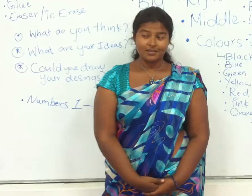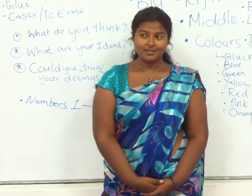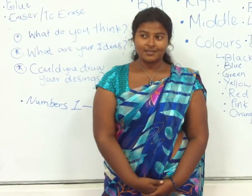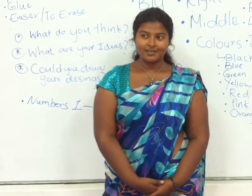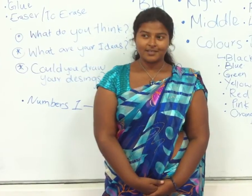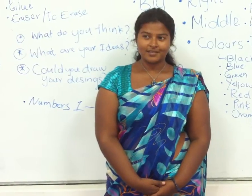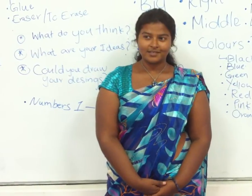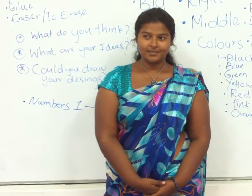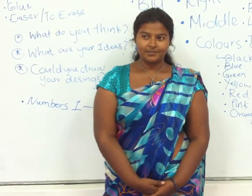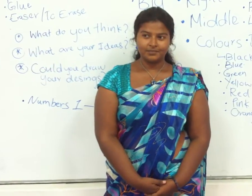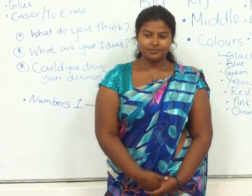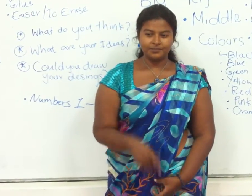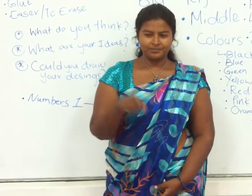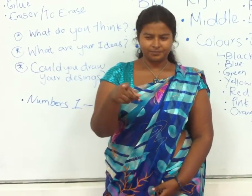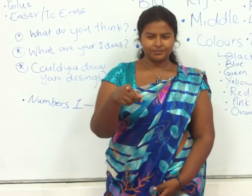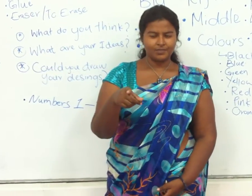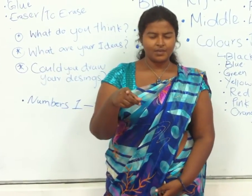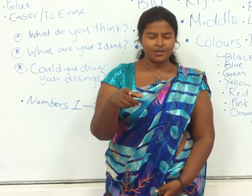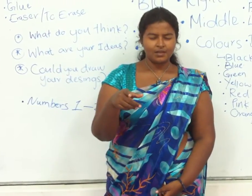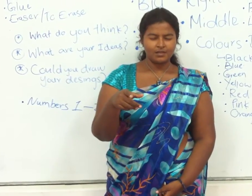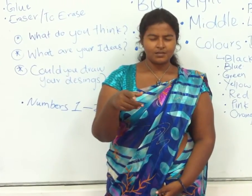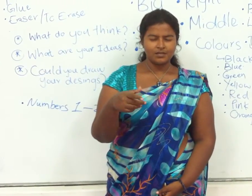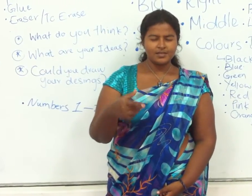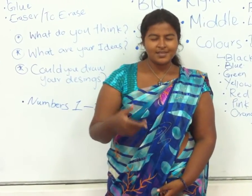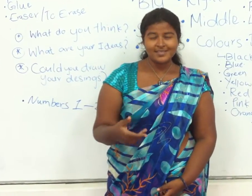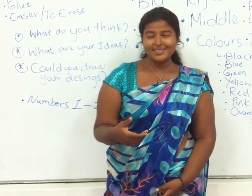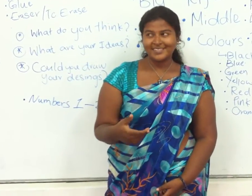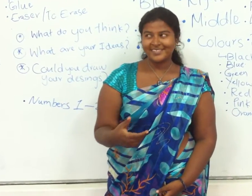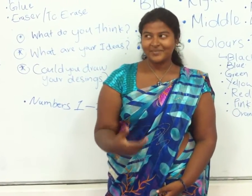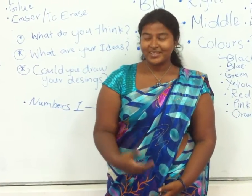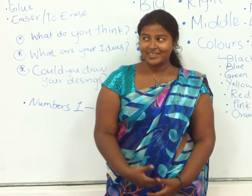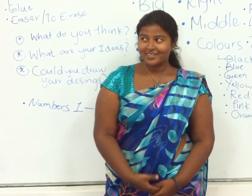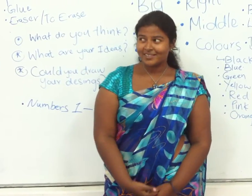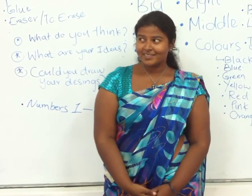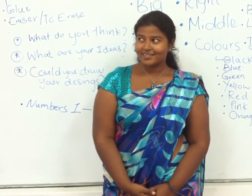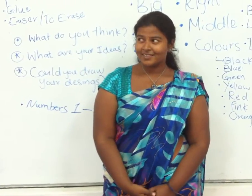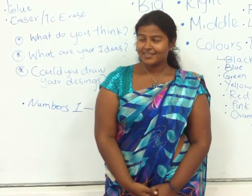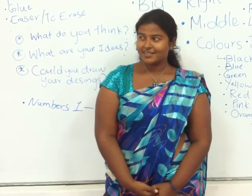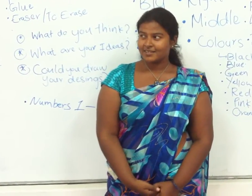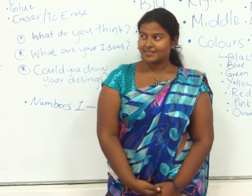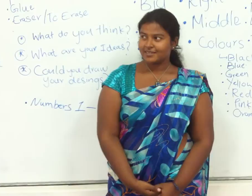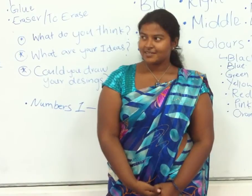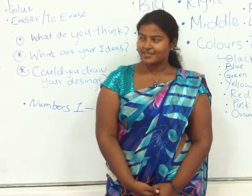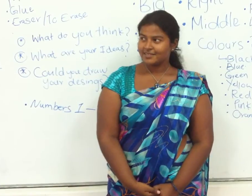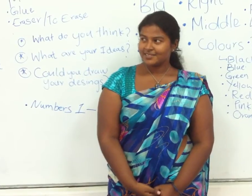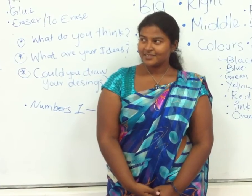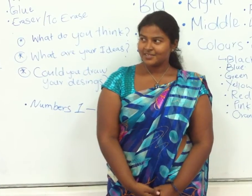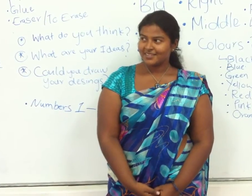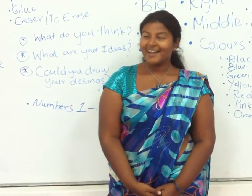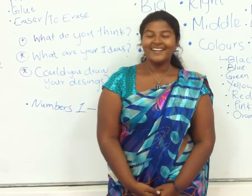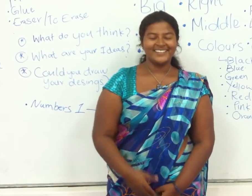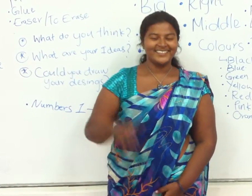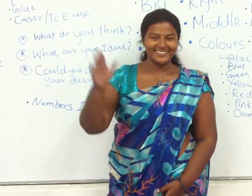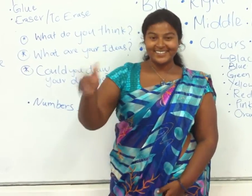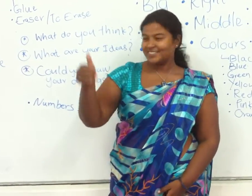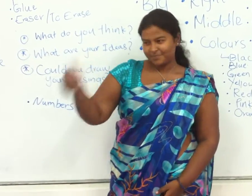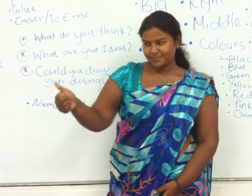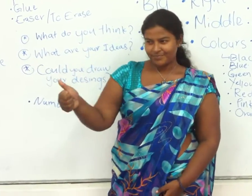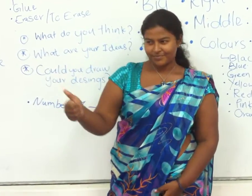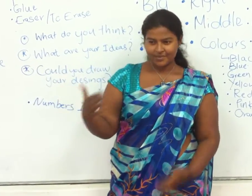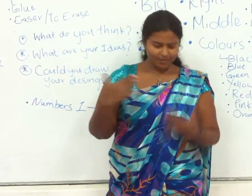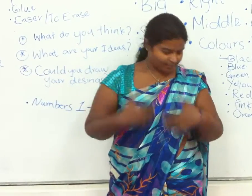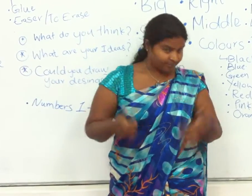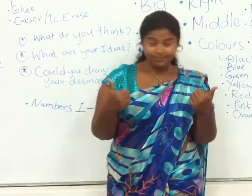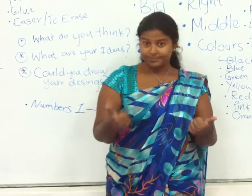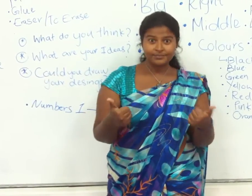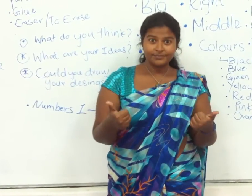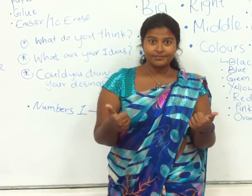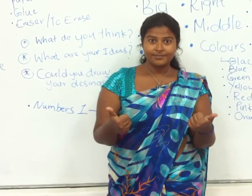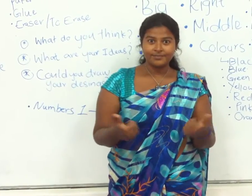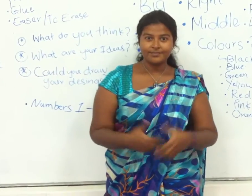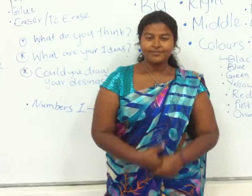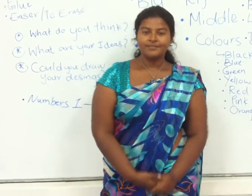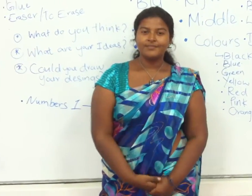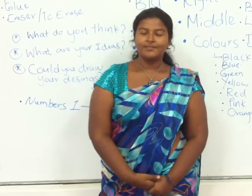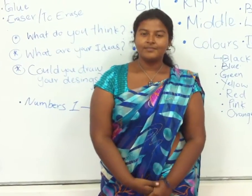Does this look better ?